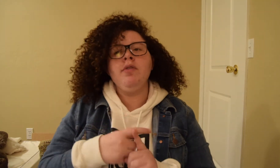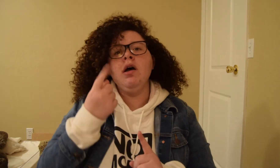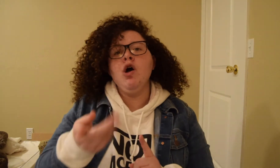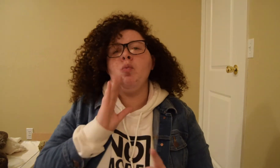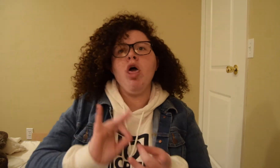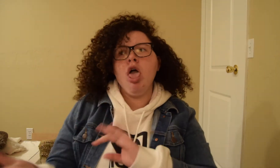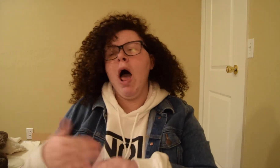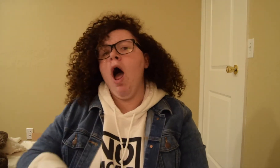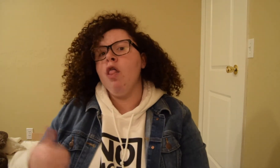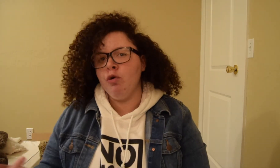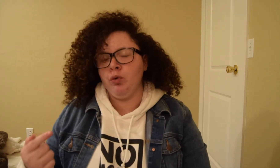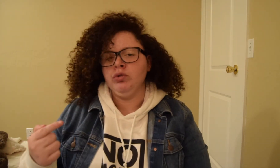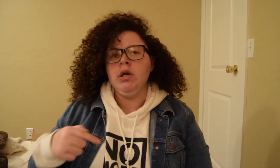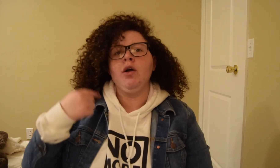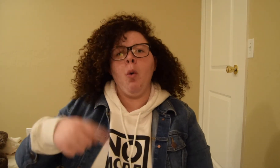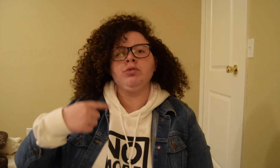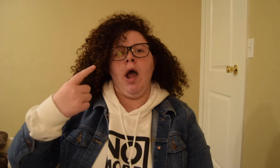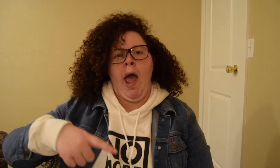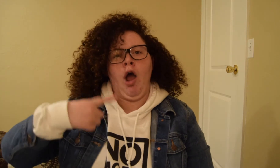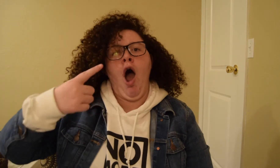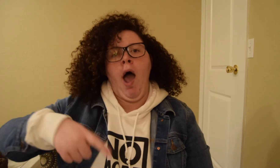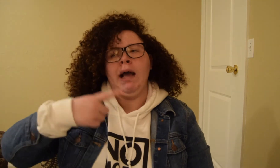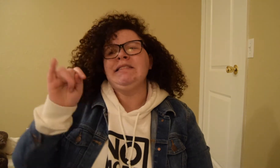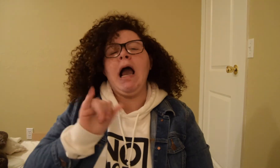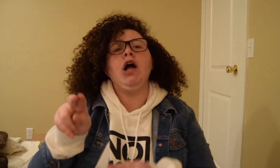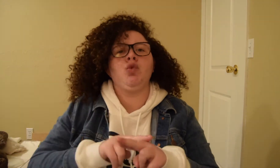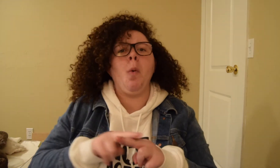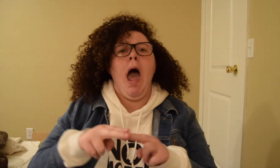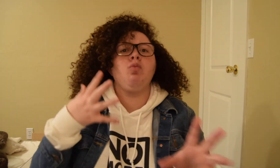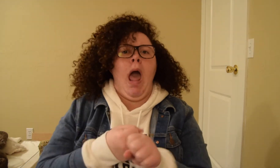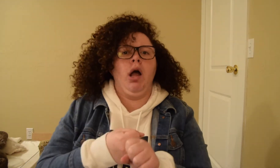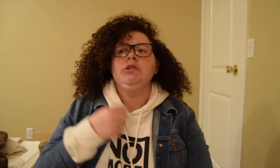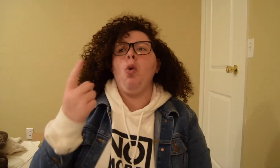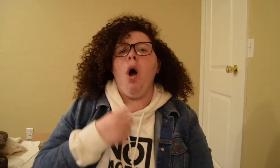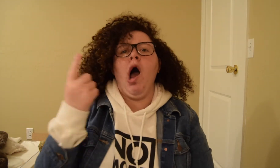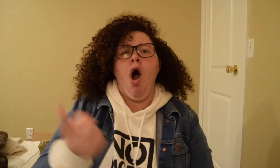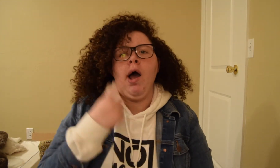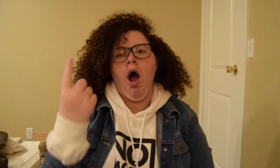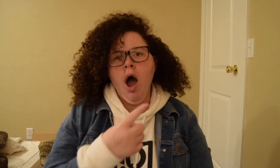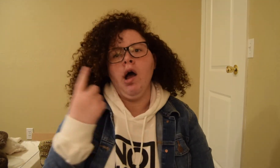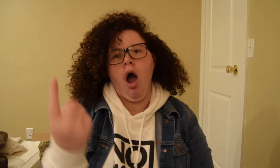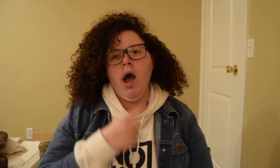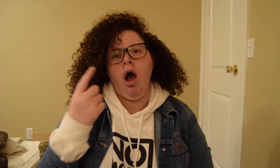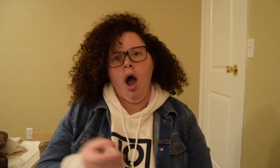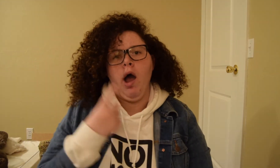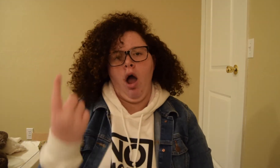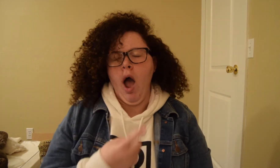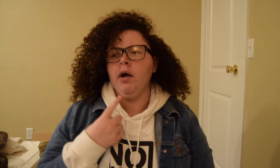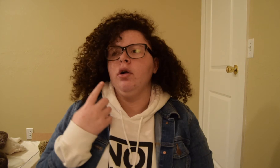Then that person will do the same to someone else. It will go on and on (like a cycle) It's like a train wreck. It will keep going on and on (non stop)